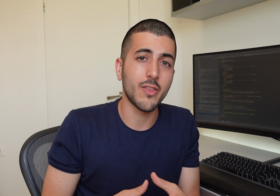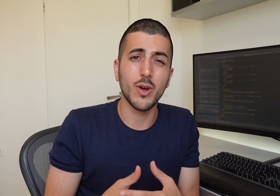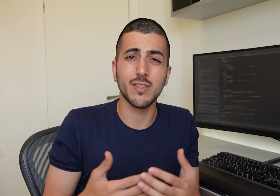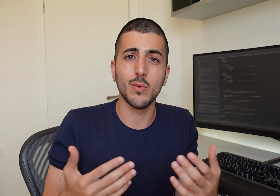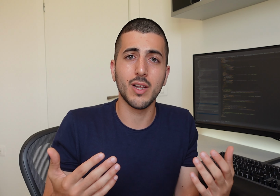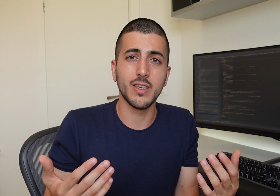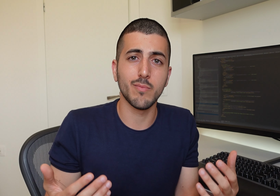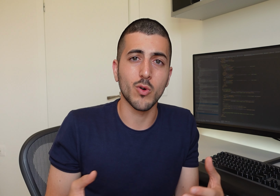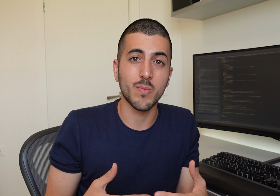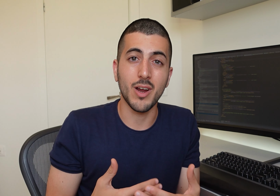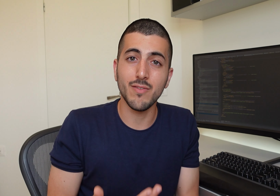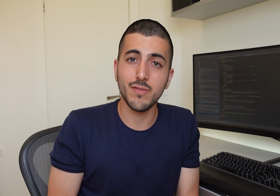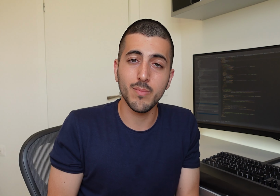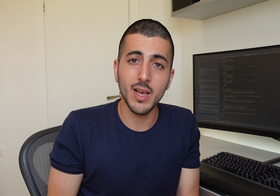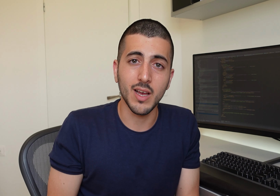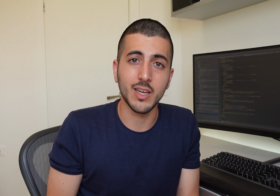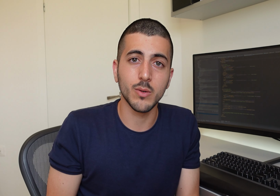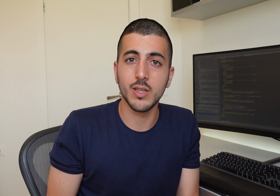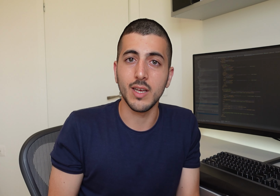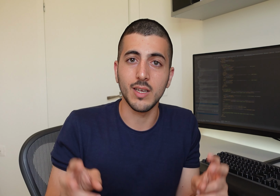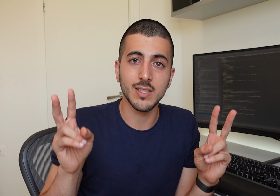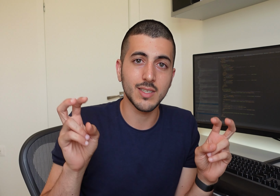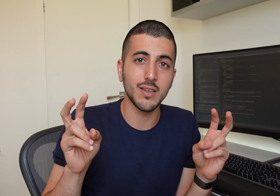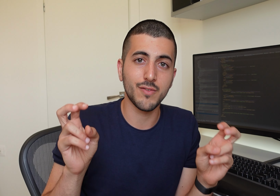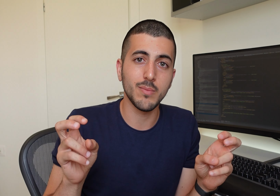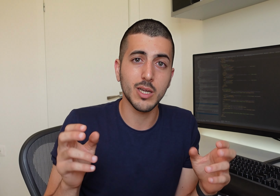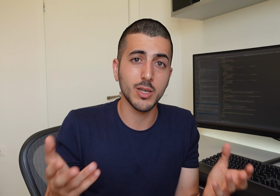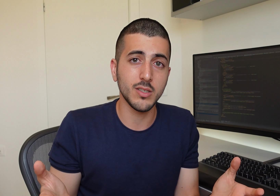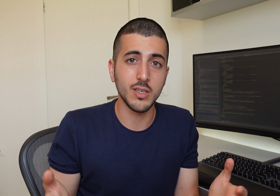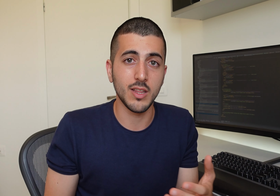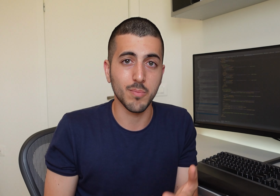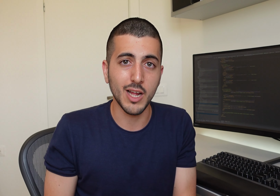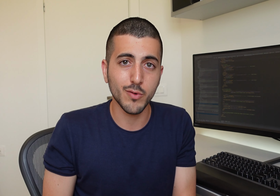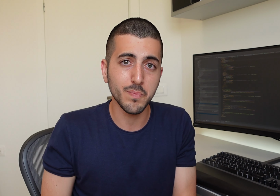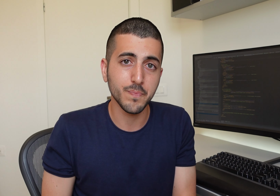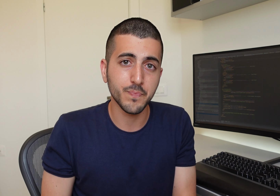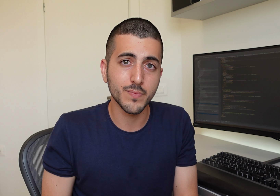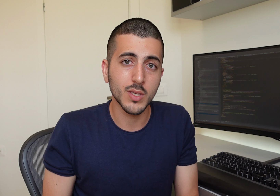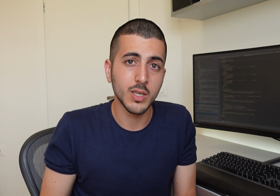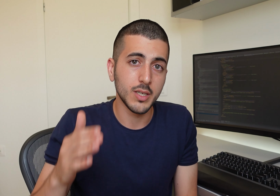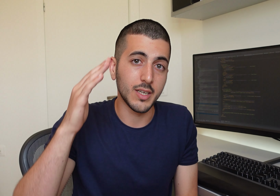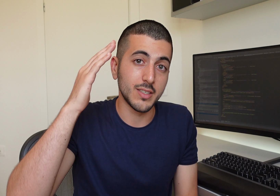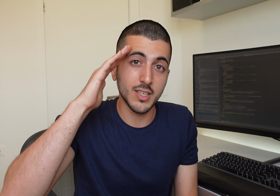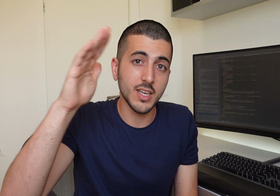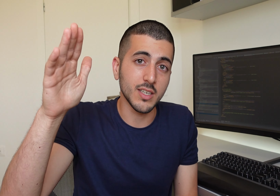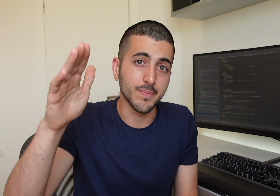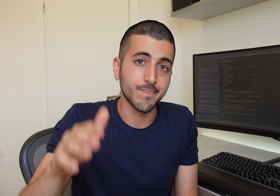Otherwise if you want to leave more private feedback, I included a “Send feedback” button in the platform. Until next time!